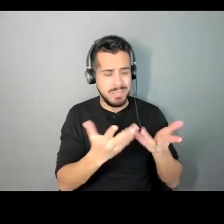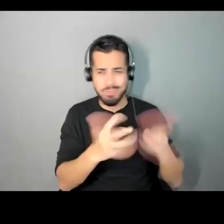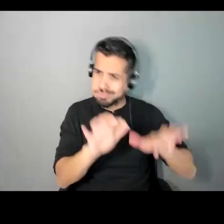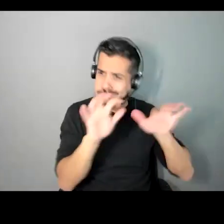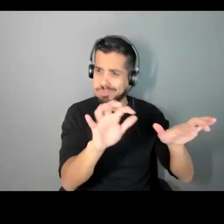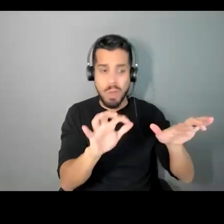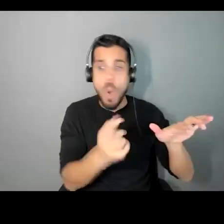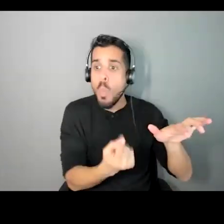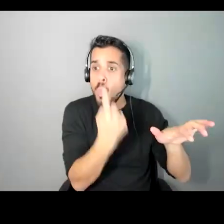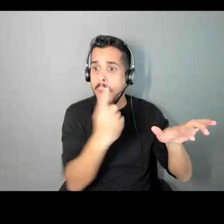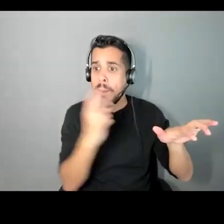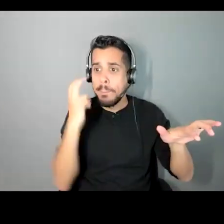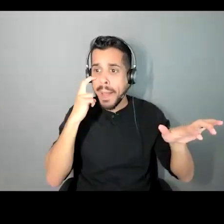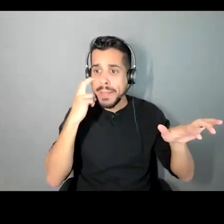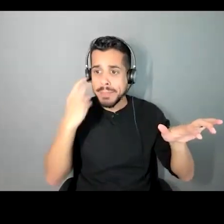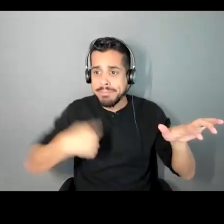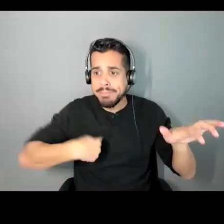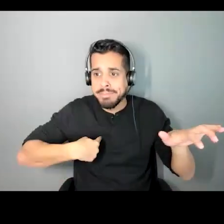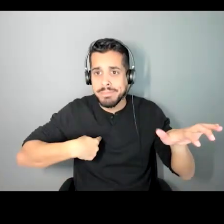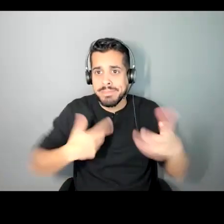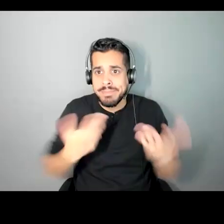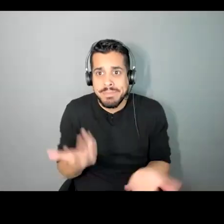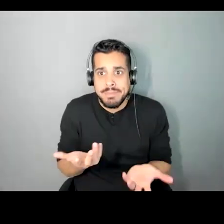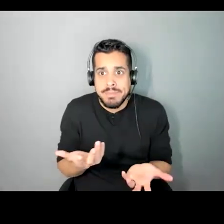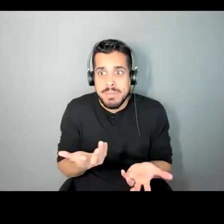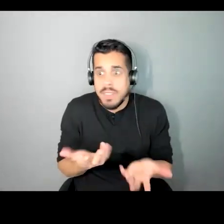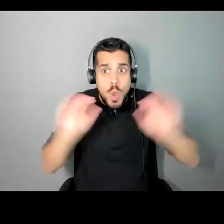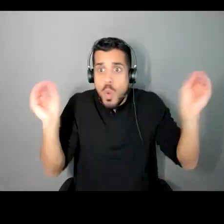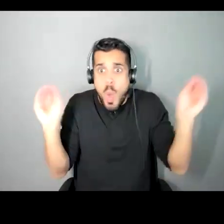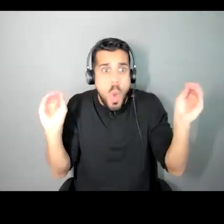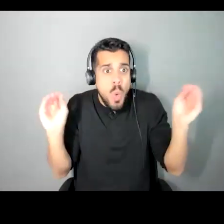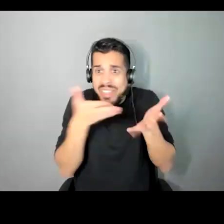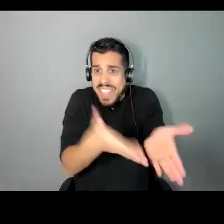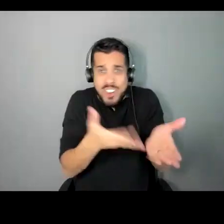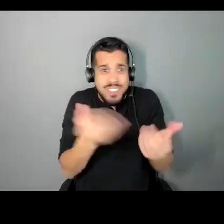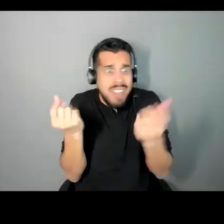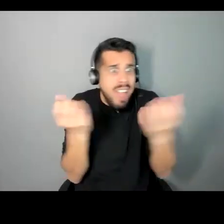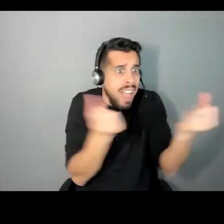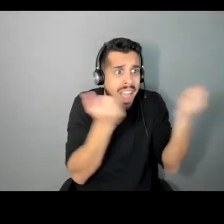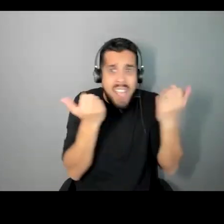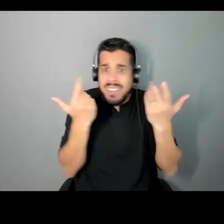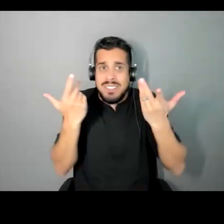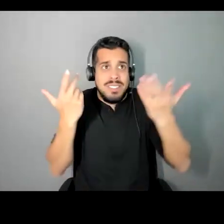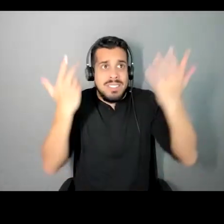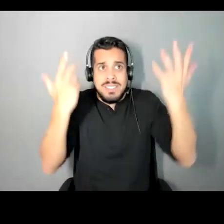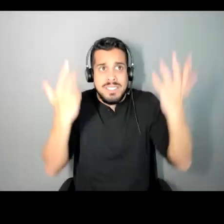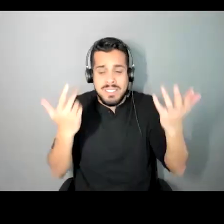And I never-- yet again, it just-- it never-- no-- No one using sign language, like, you know, nothing, like, it just-- it was, I--